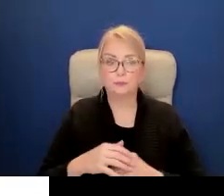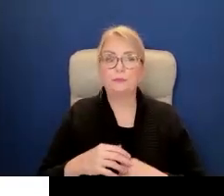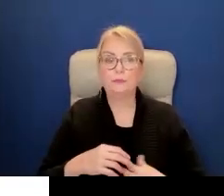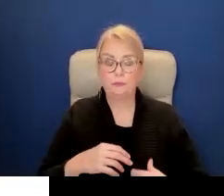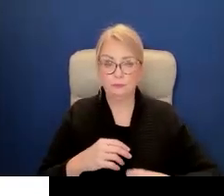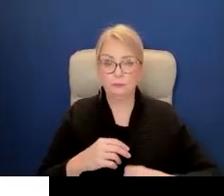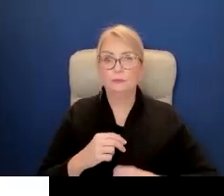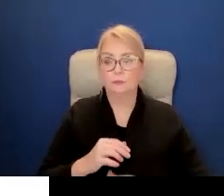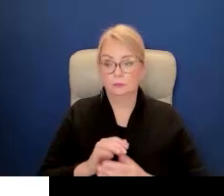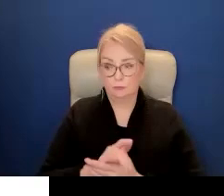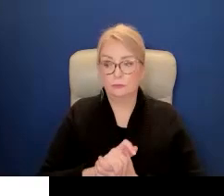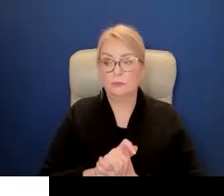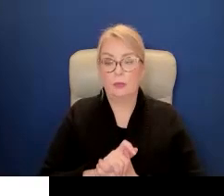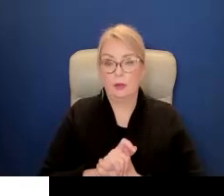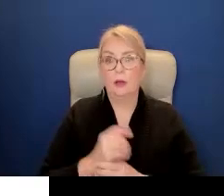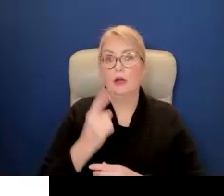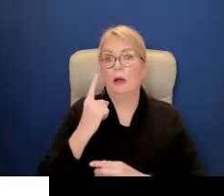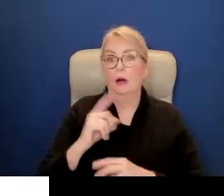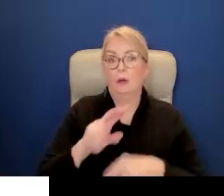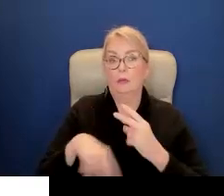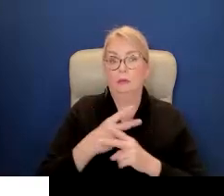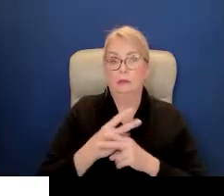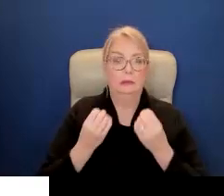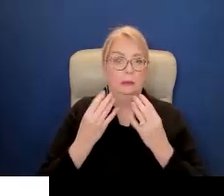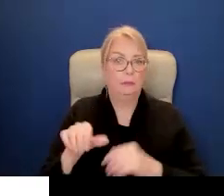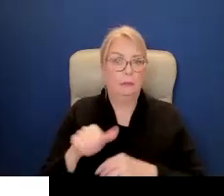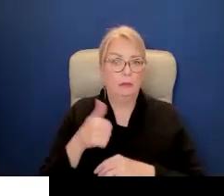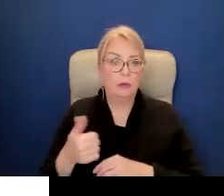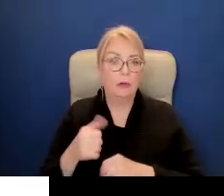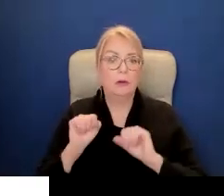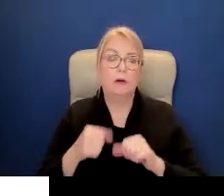So that's one type. There are many others, and I can provide more information.